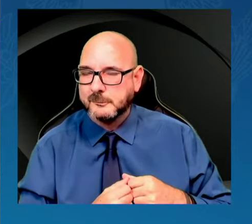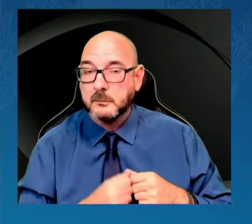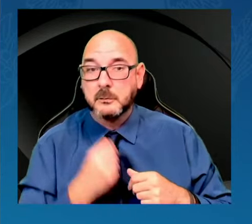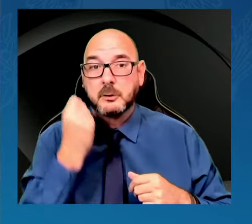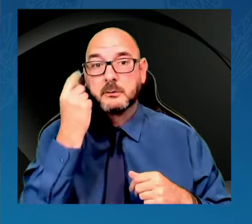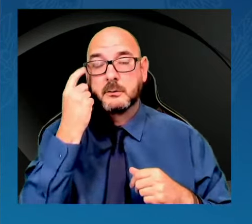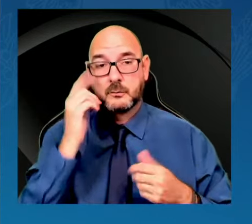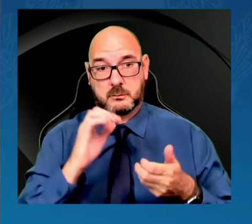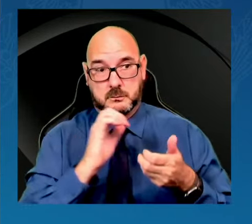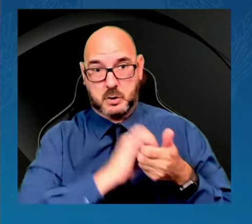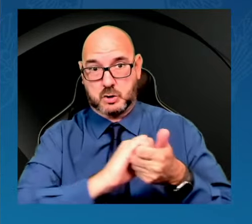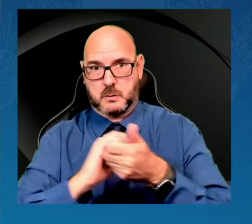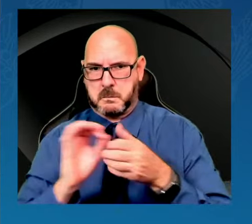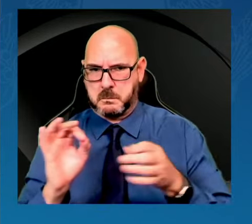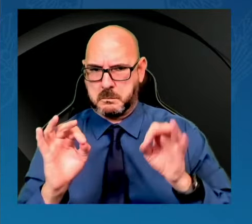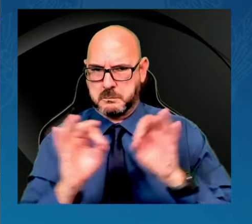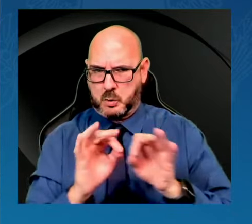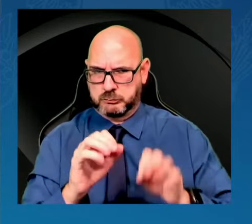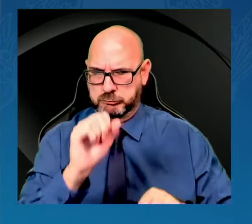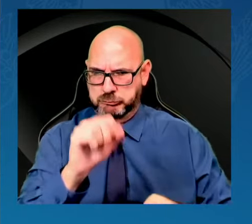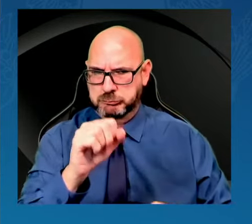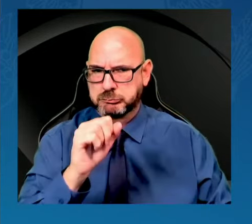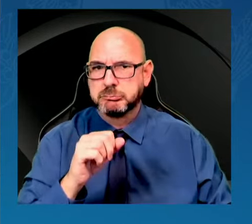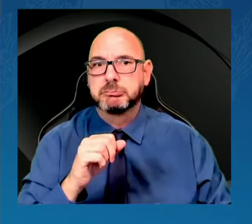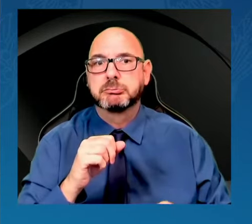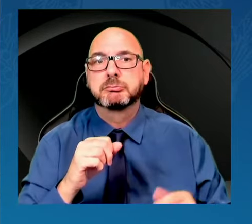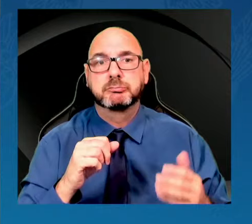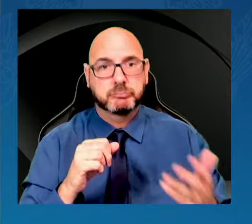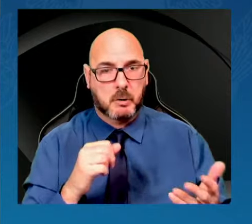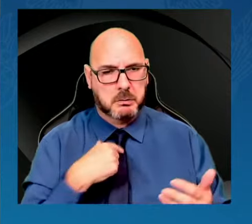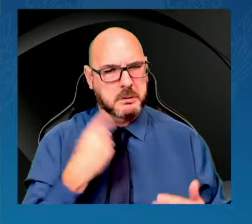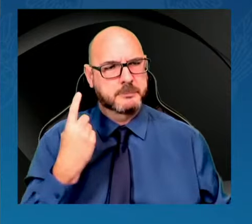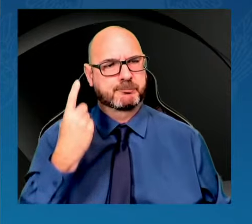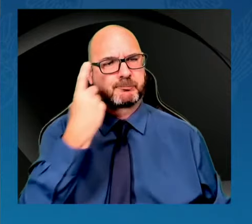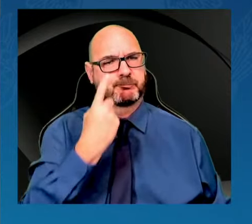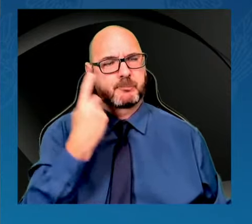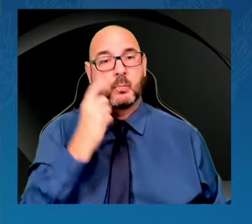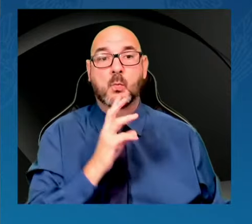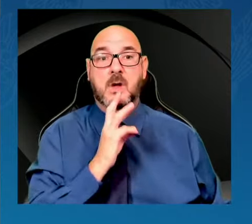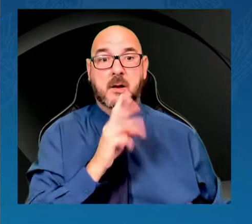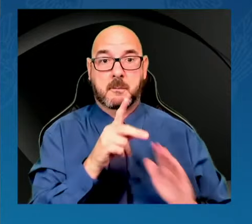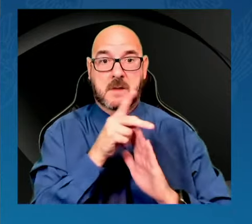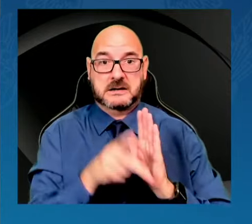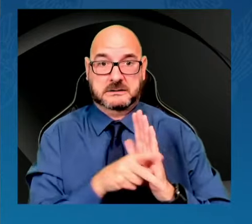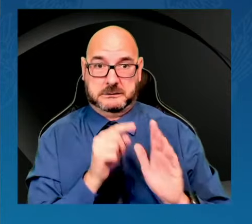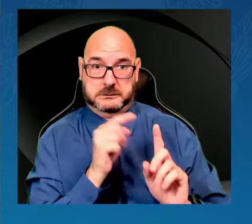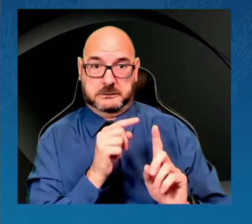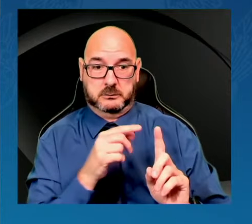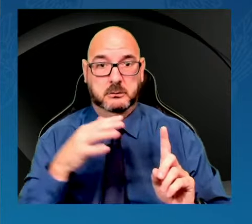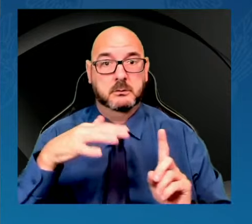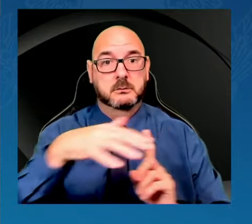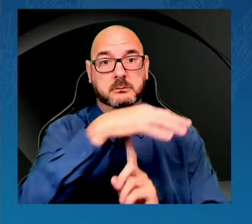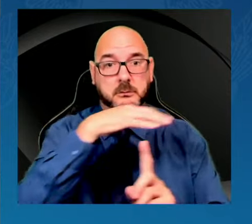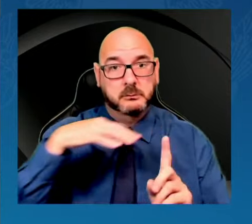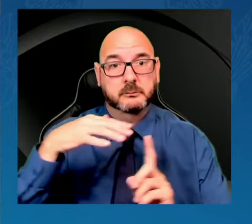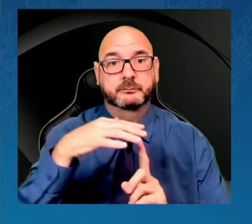I think about water policy through the context also of another seemingly unrelated issue, but space.